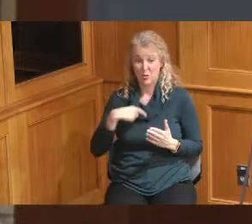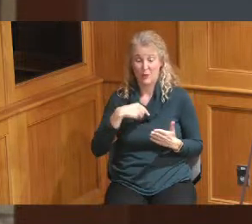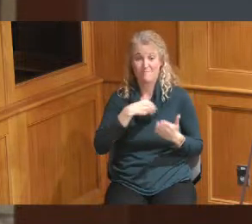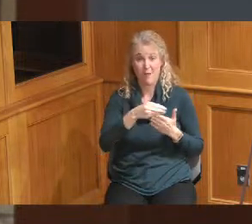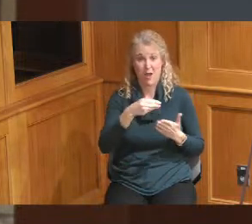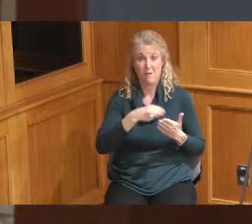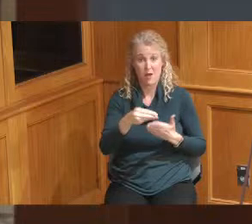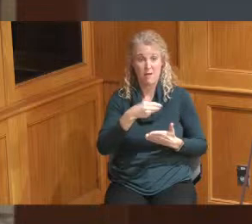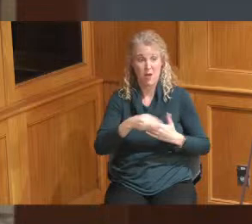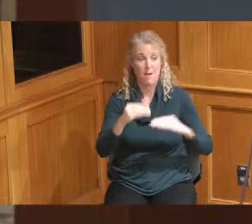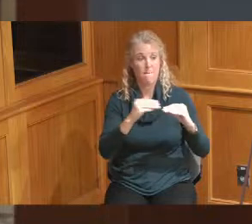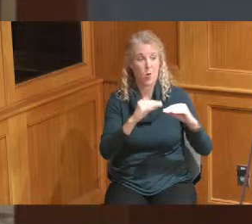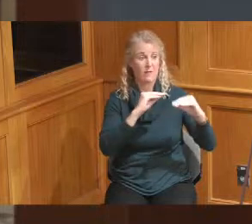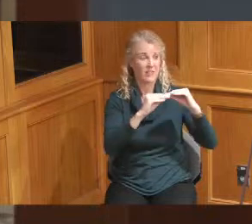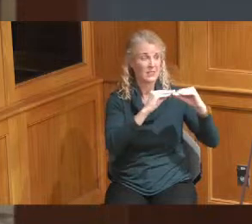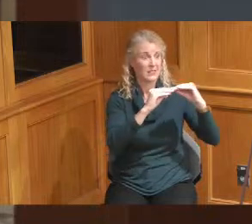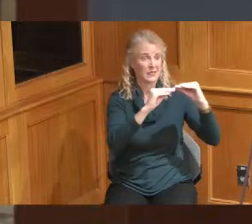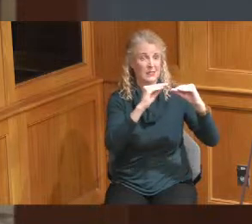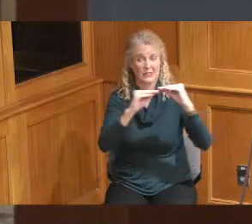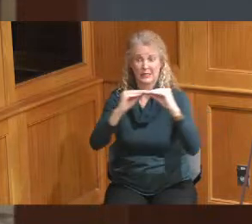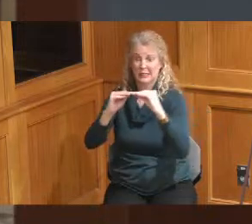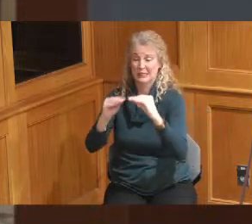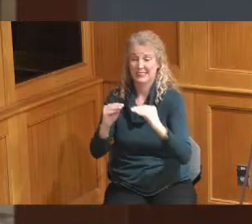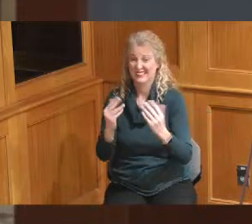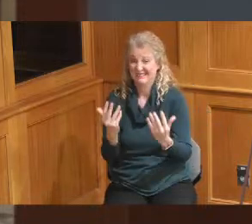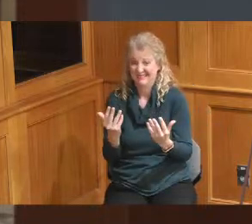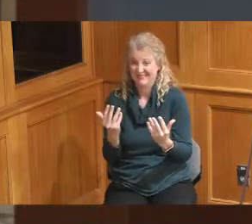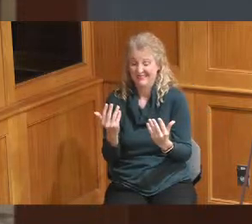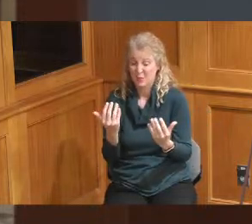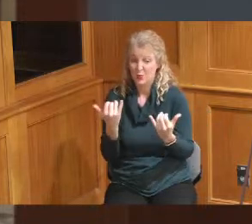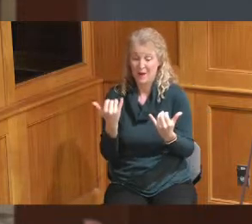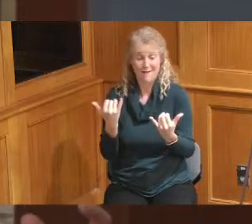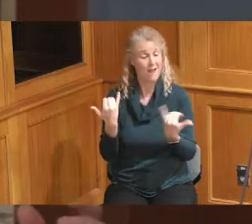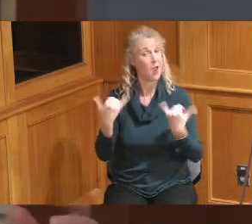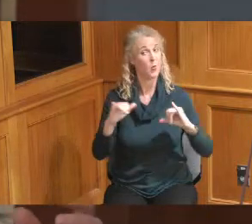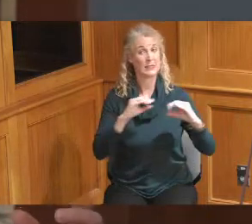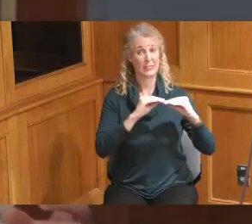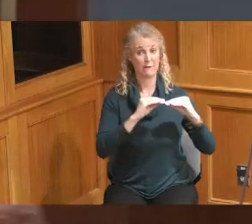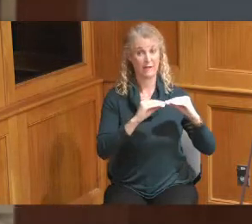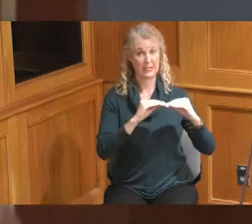take care of them and so we continue to do that we we literally have a system that talks to them